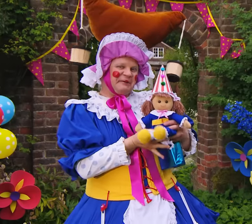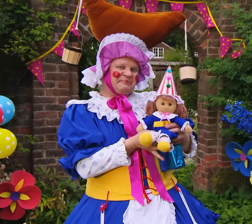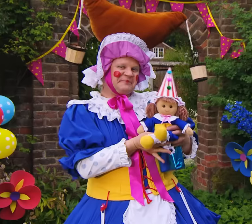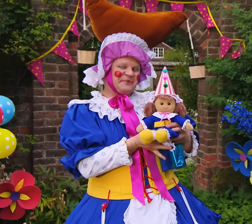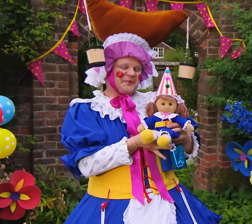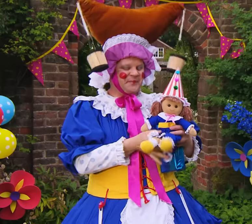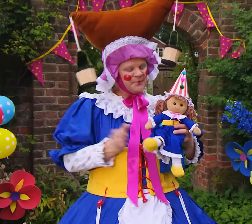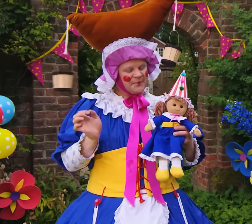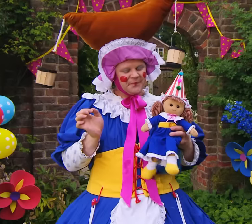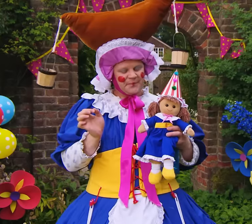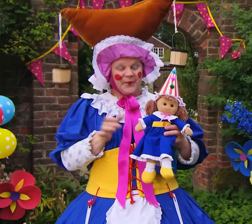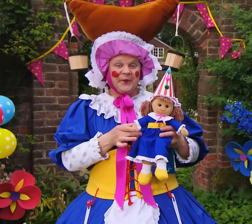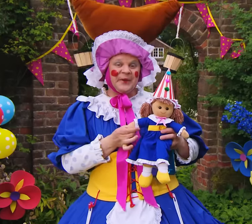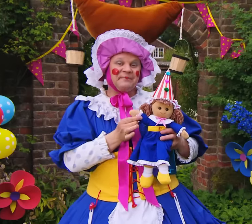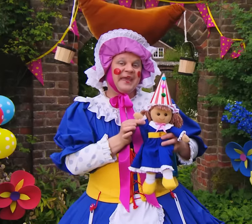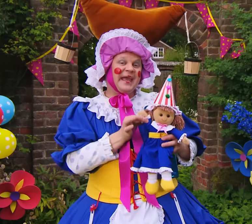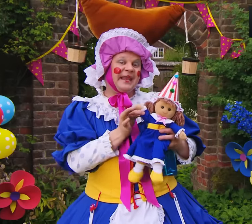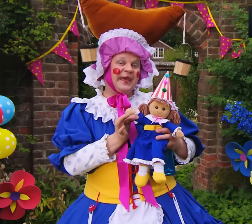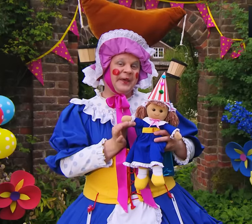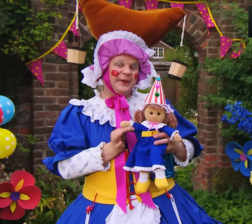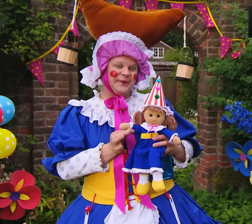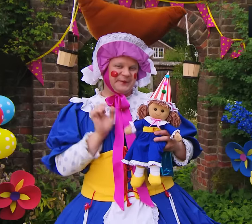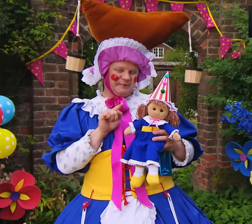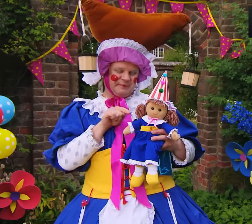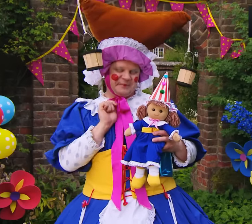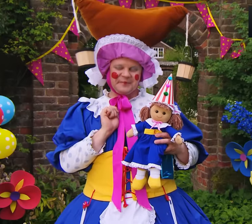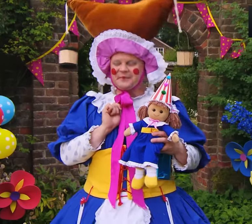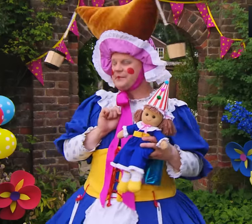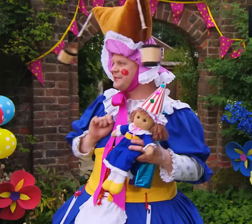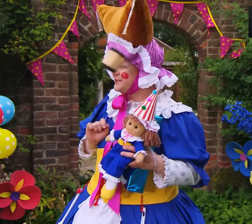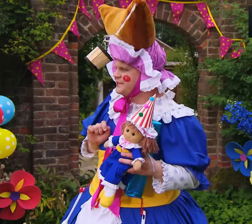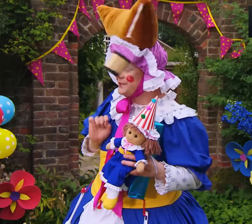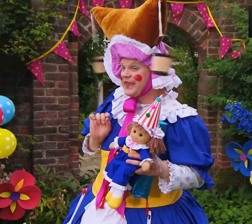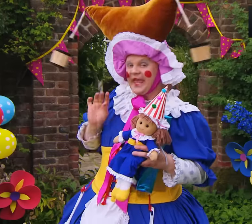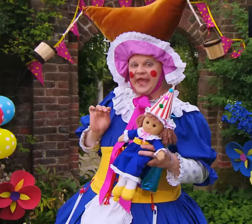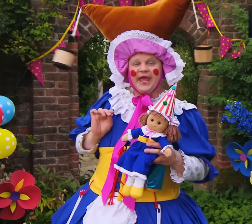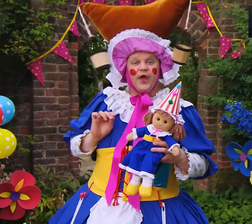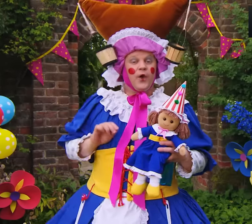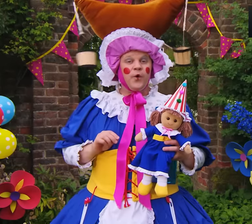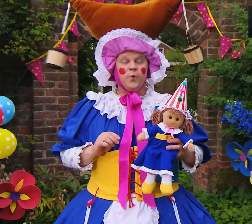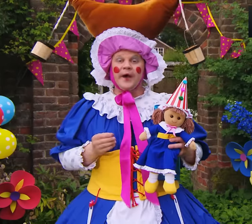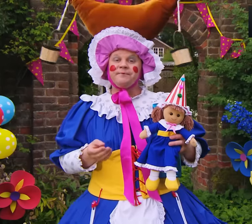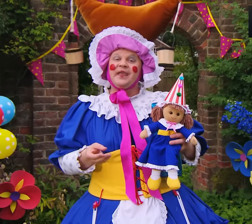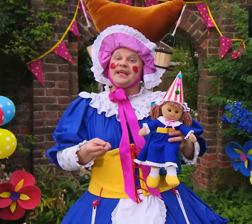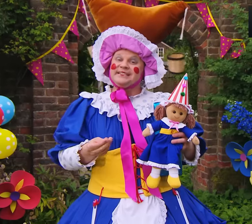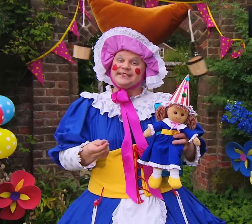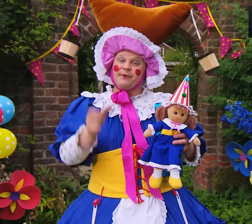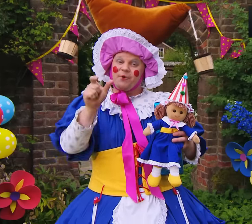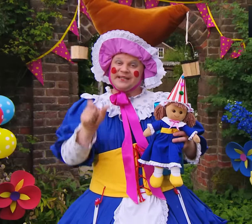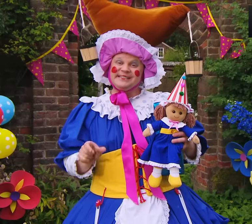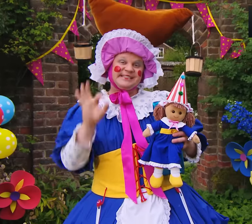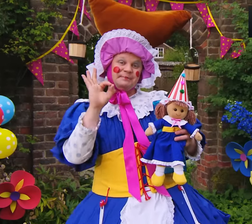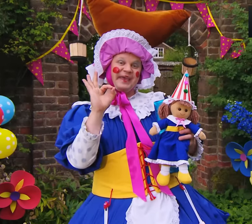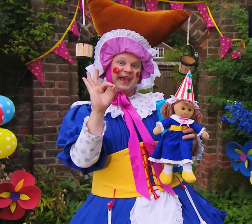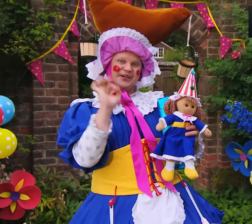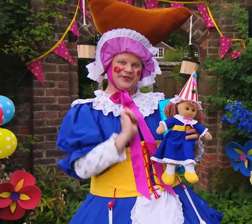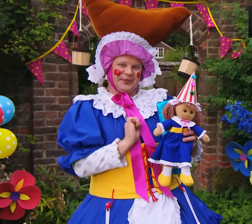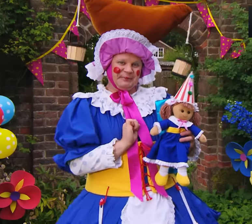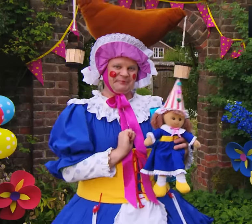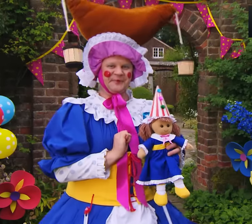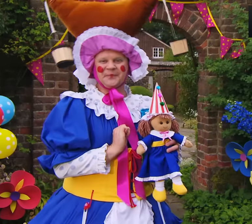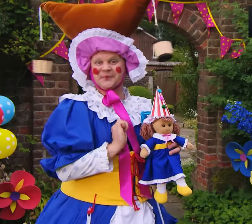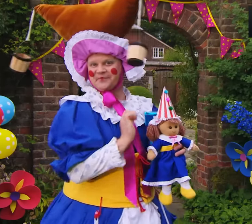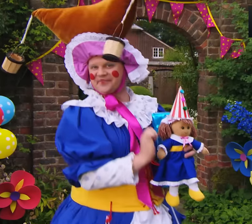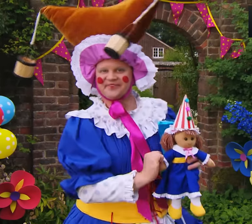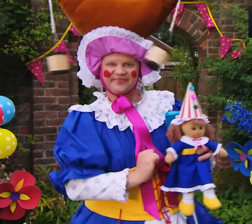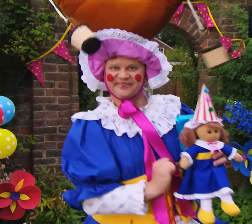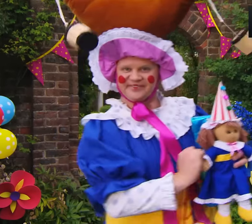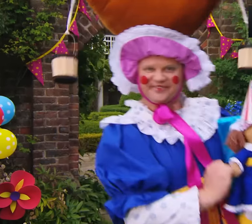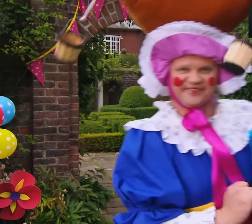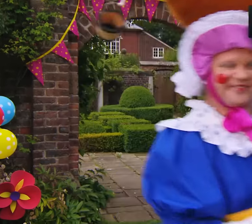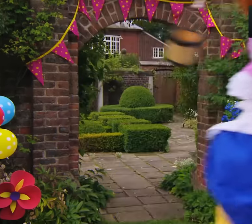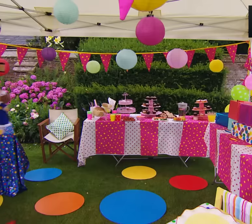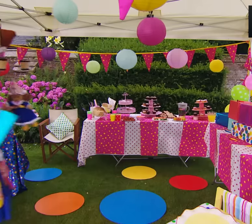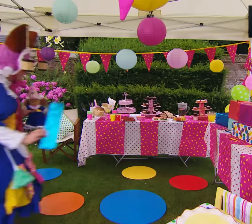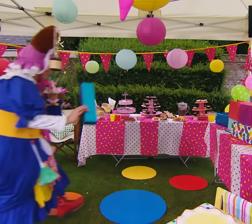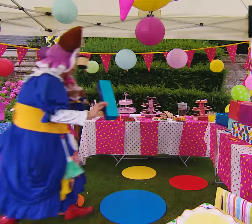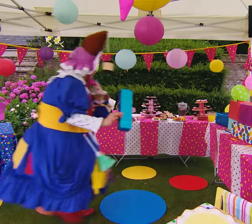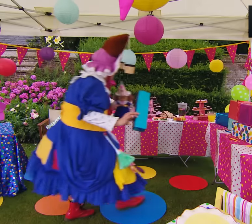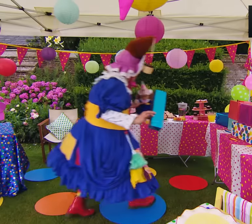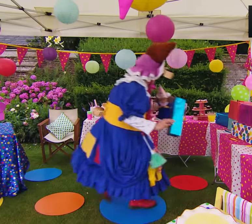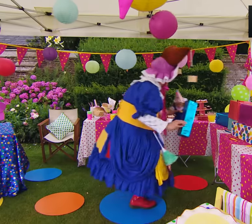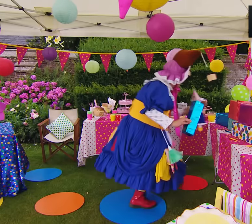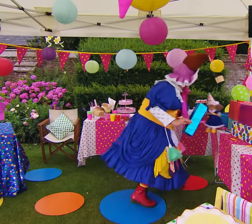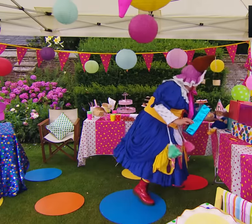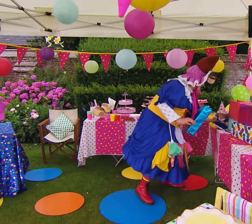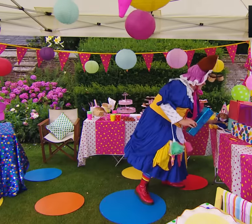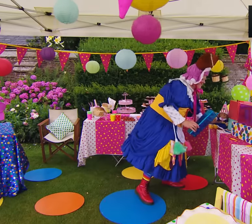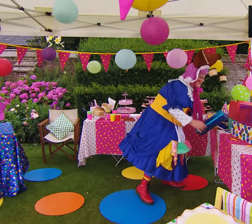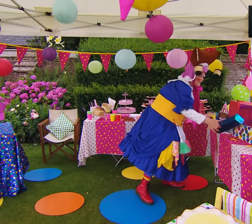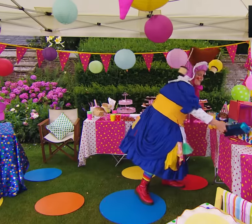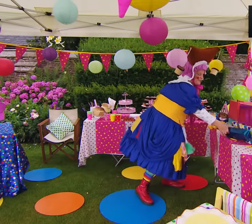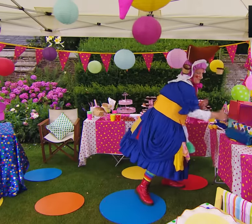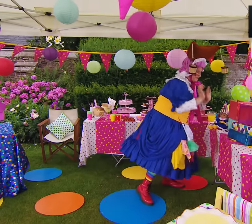hello polly dolly hell yeah whose birthday is it aunt polly oh um someone special